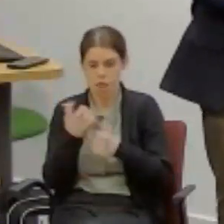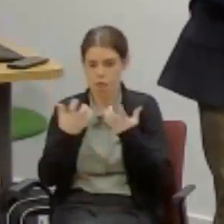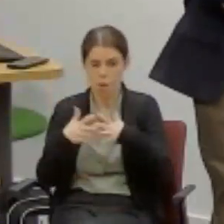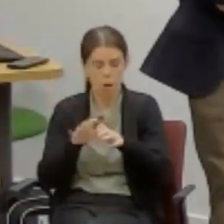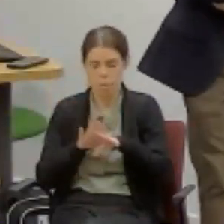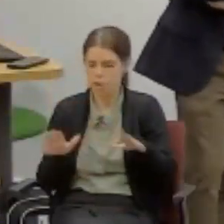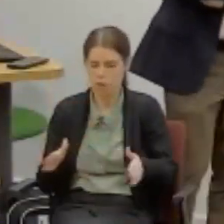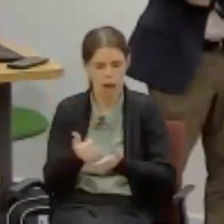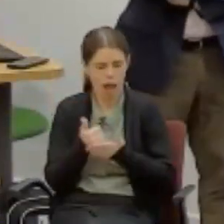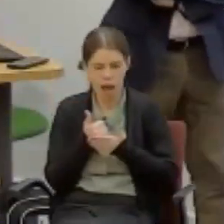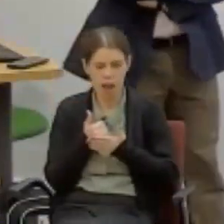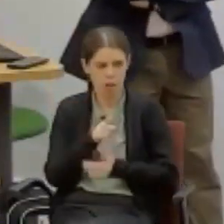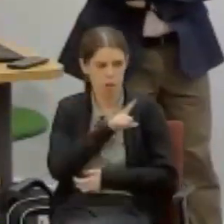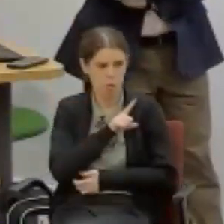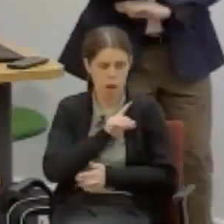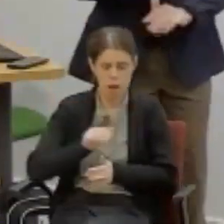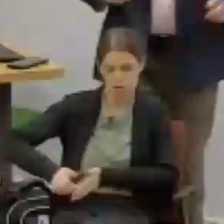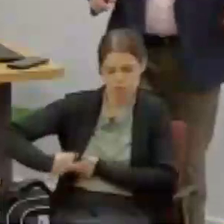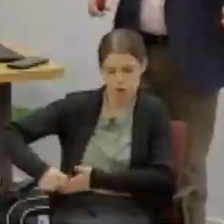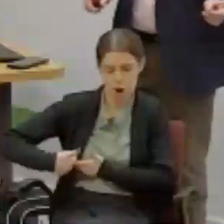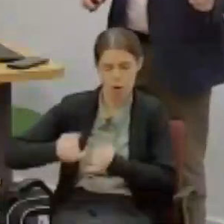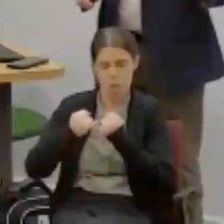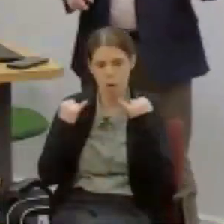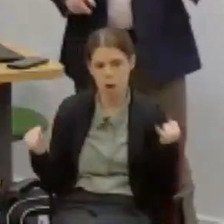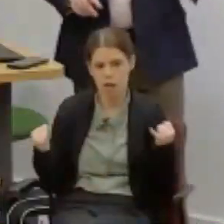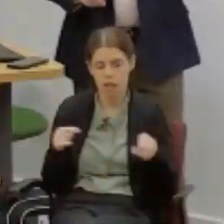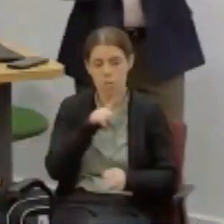So why is rugby, so much worse. So actually, it's a really good point.